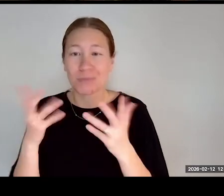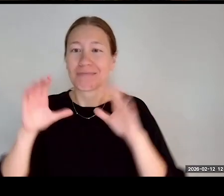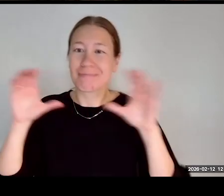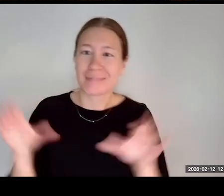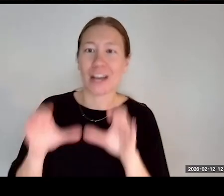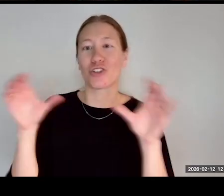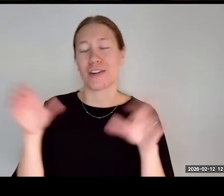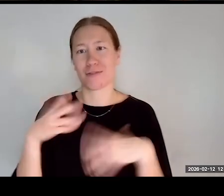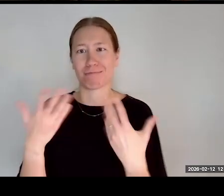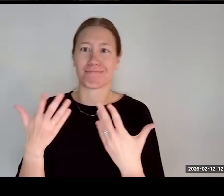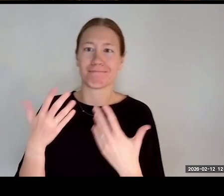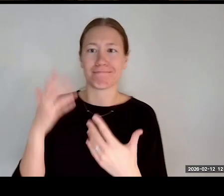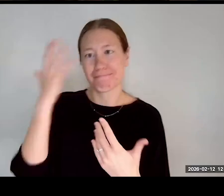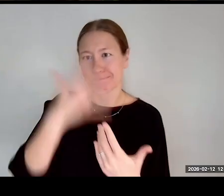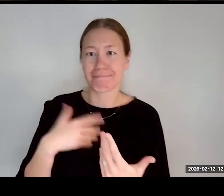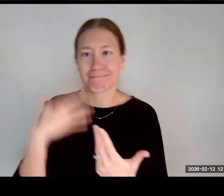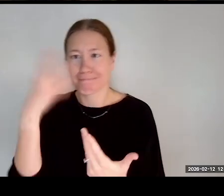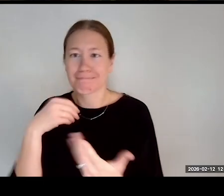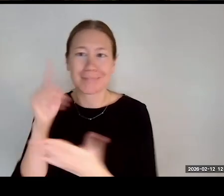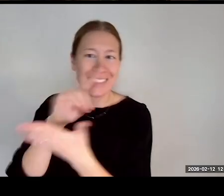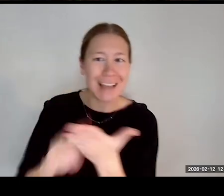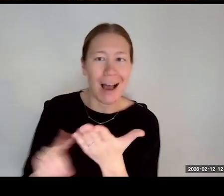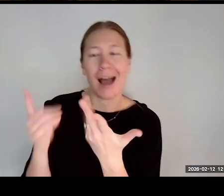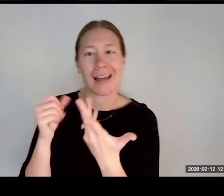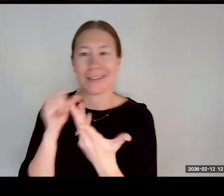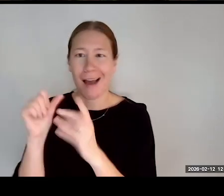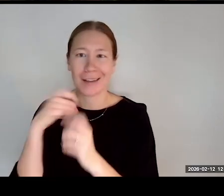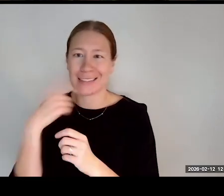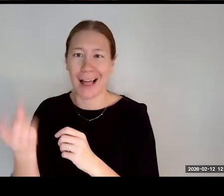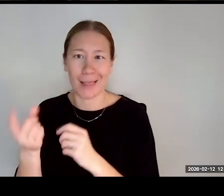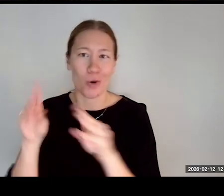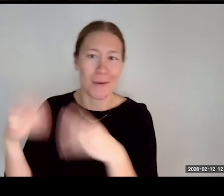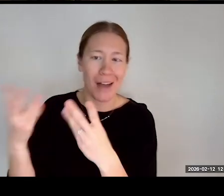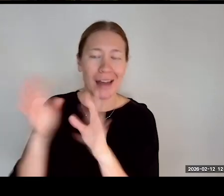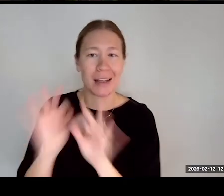and they are not communicating important information. These images should be marked as decorative in Word.